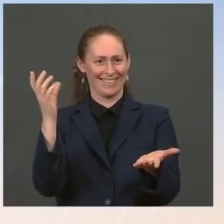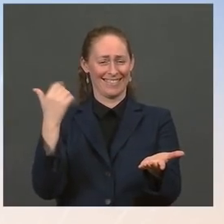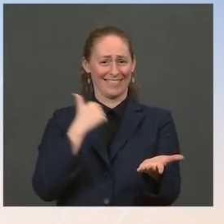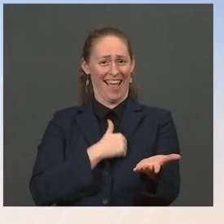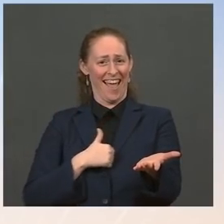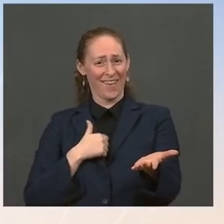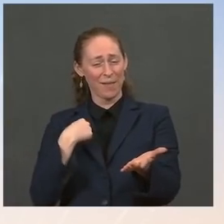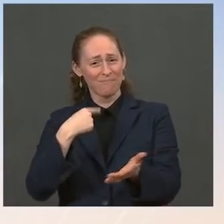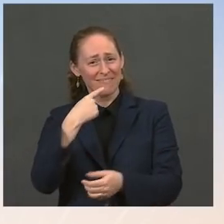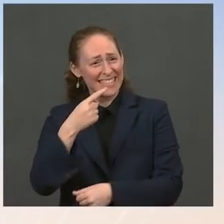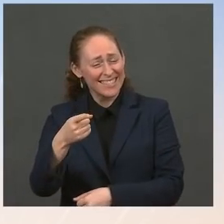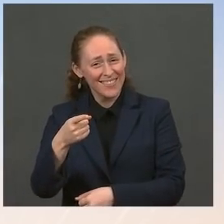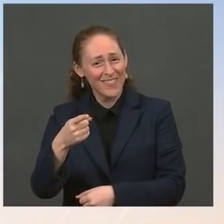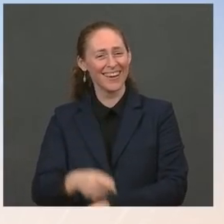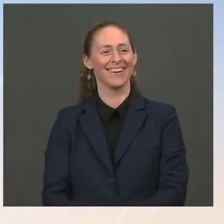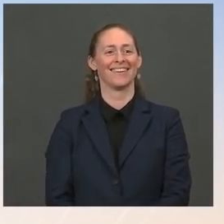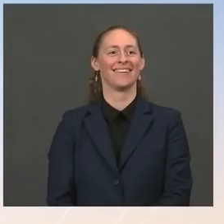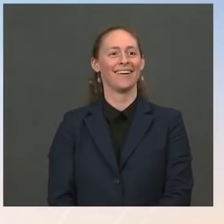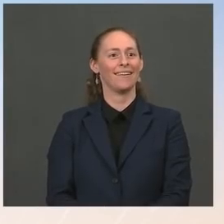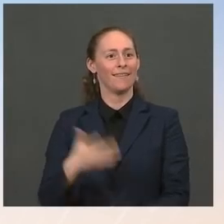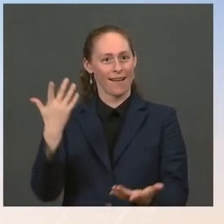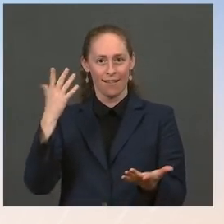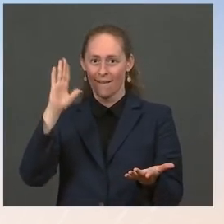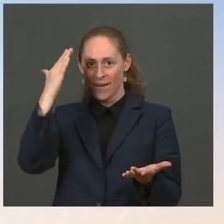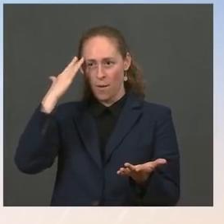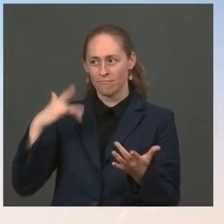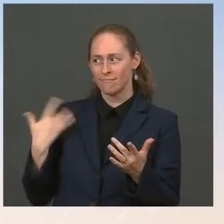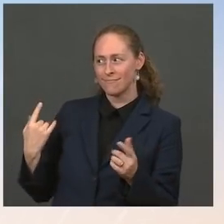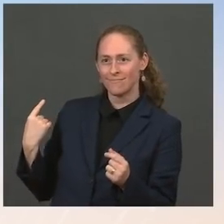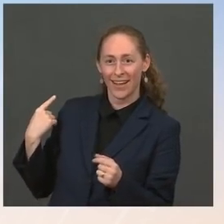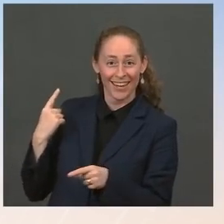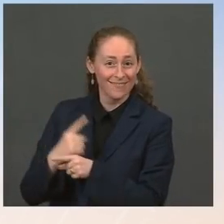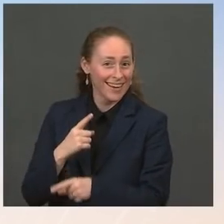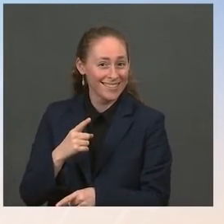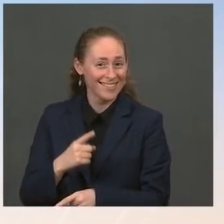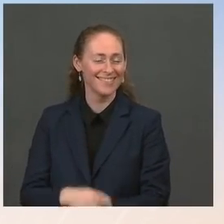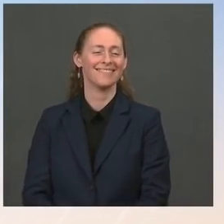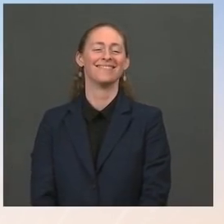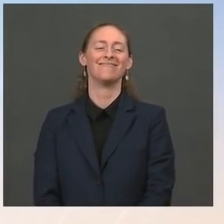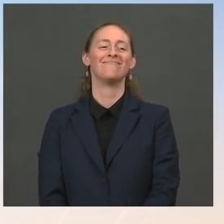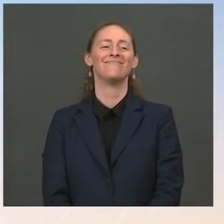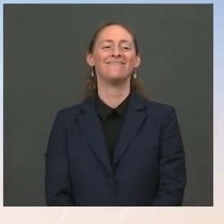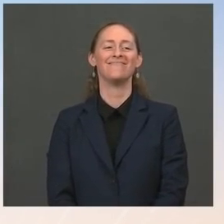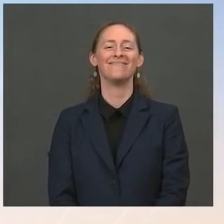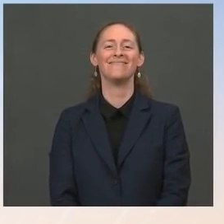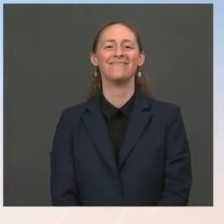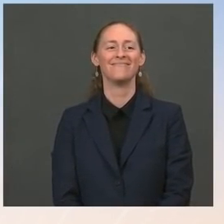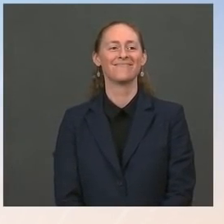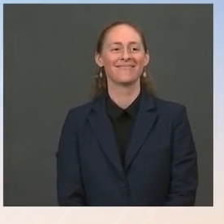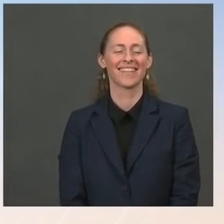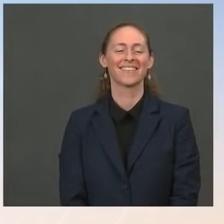You never know who's behind the door. Okay. Okay, tomorrow --